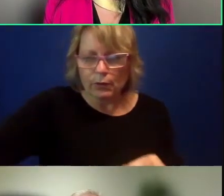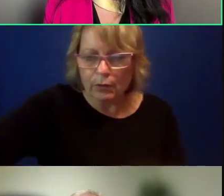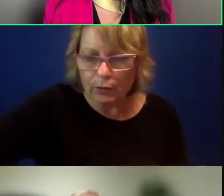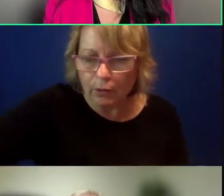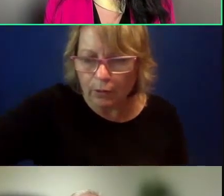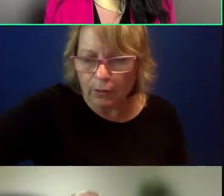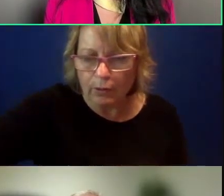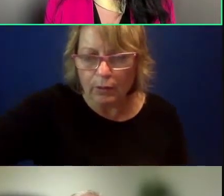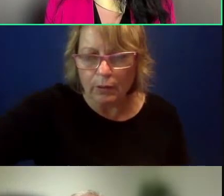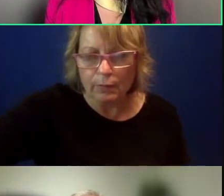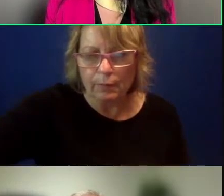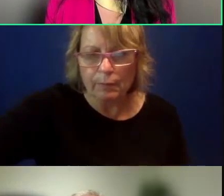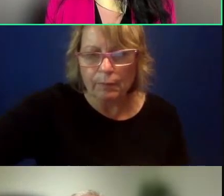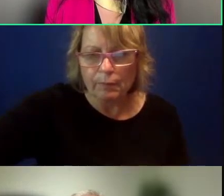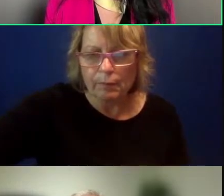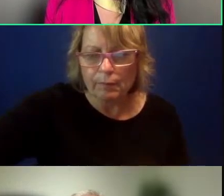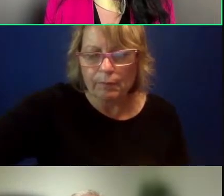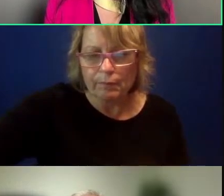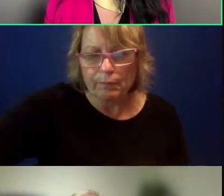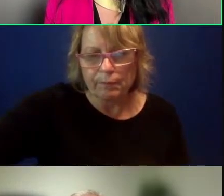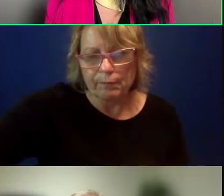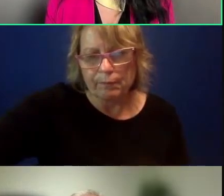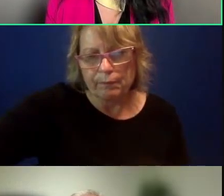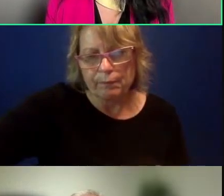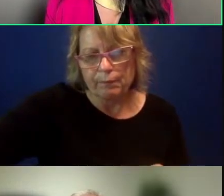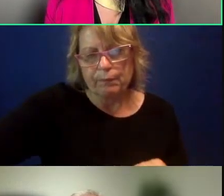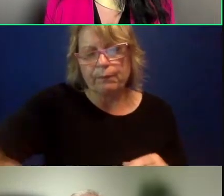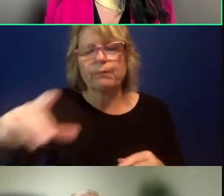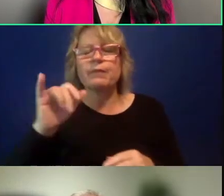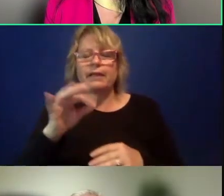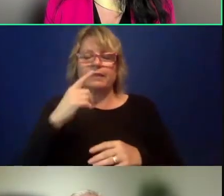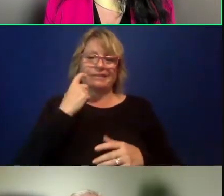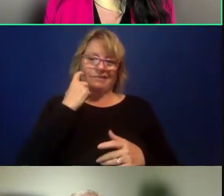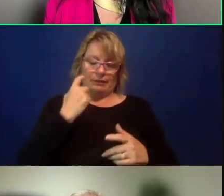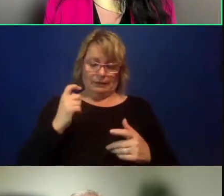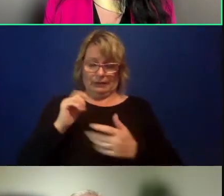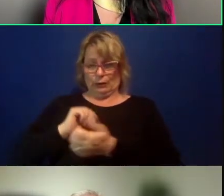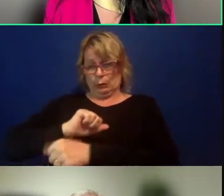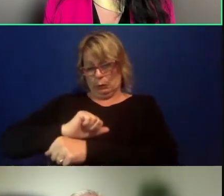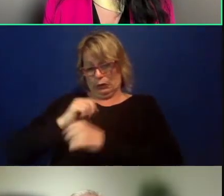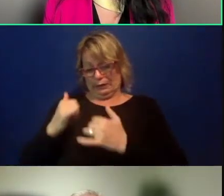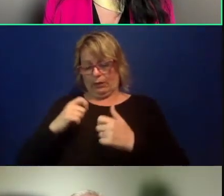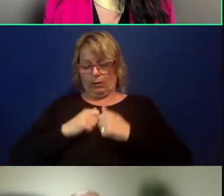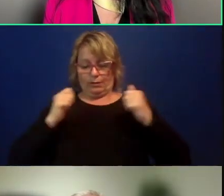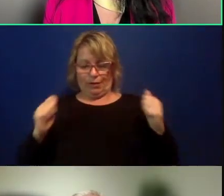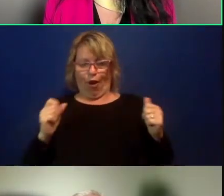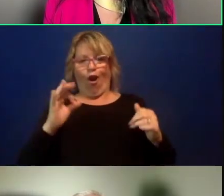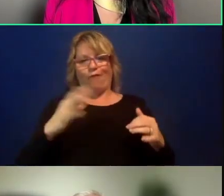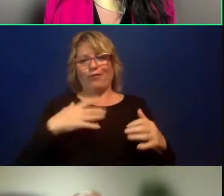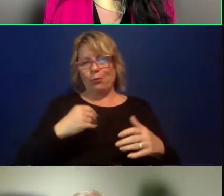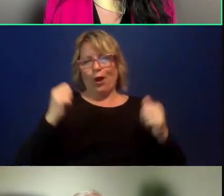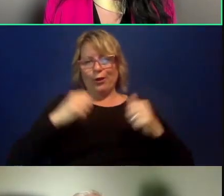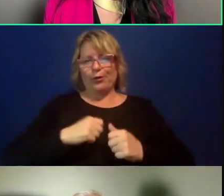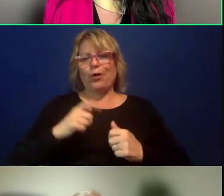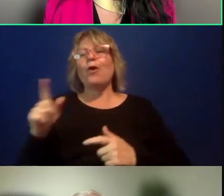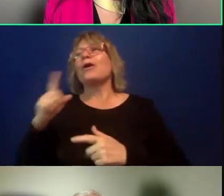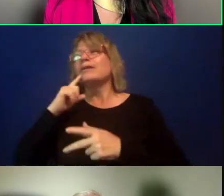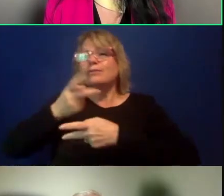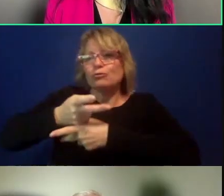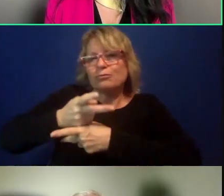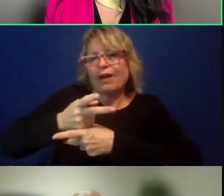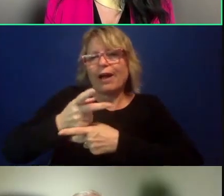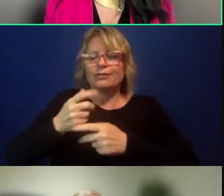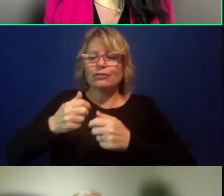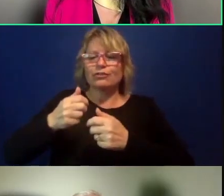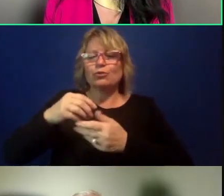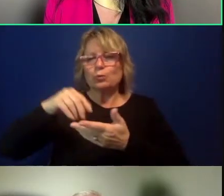having seen his new team of patients and residents and students. And he's published multiple academic